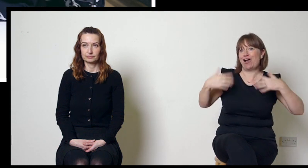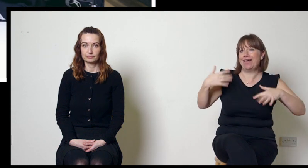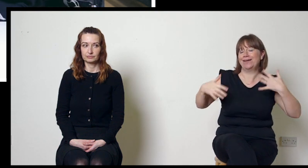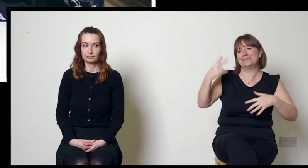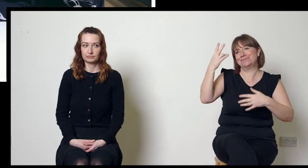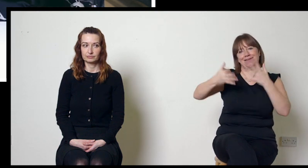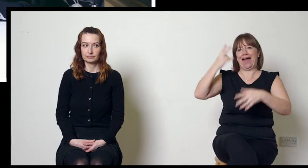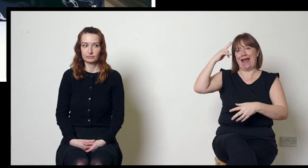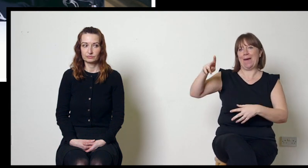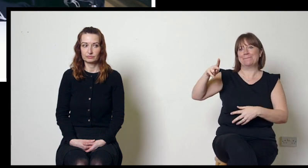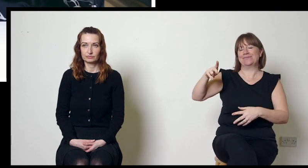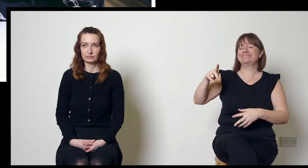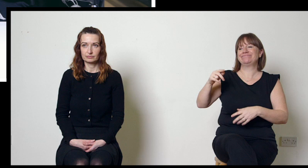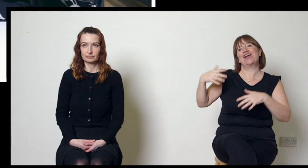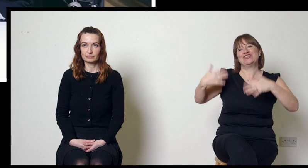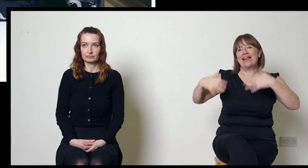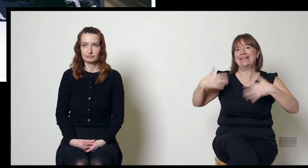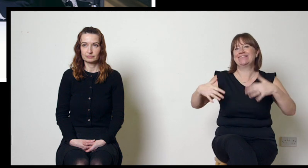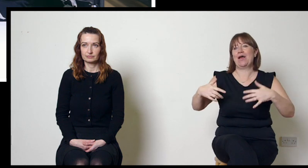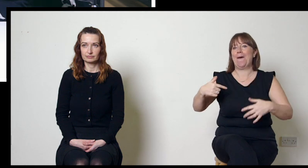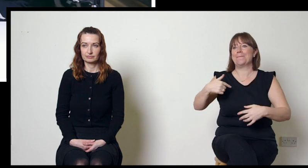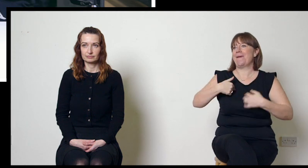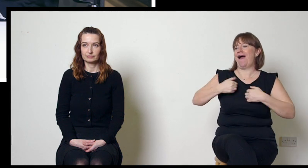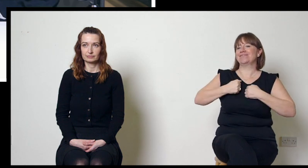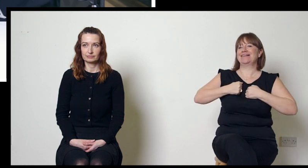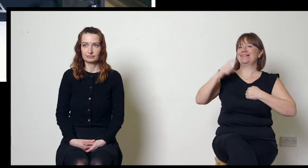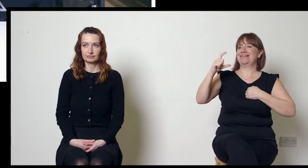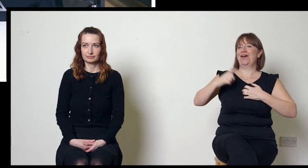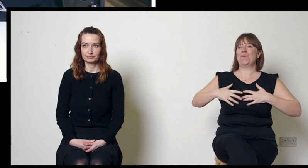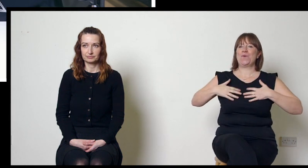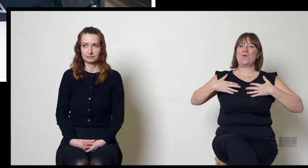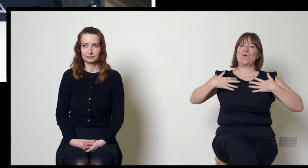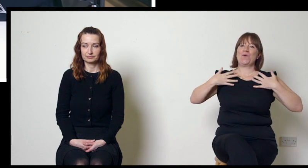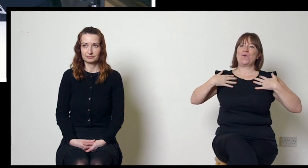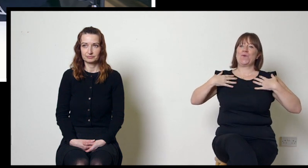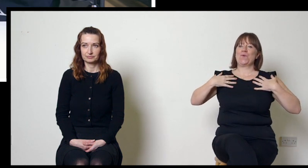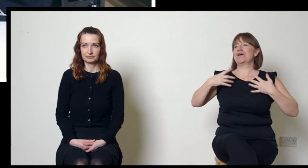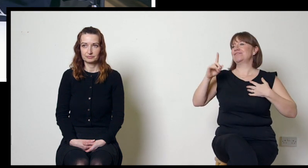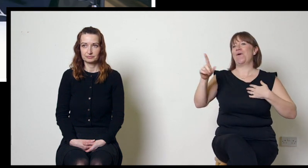Charlene, mines… Showing of with your BSL now. Mines this so ‘C’ and then… which Charlene gave me for my tattoos.